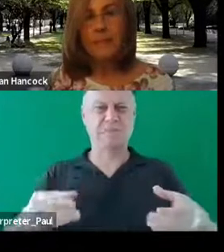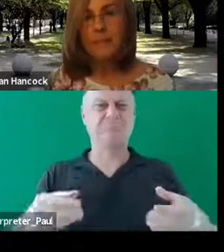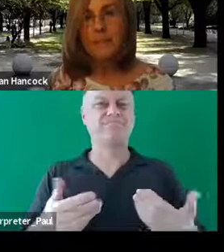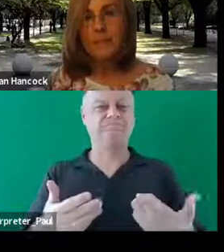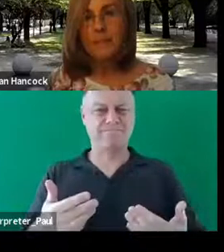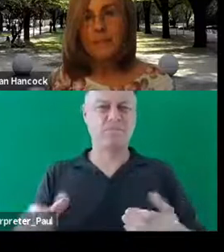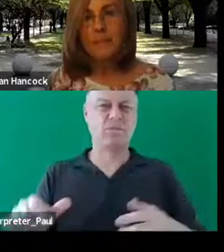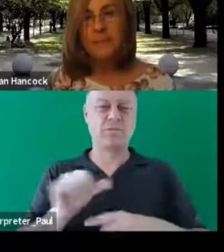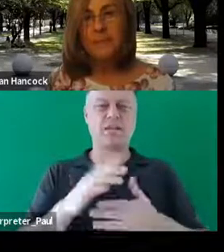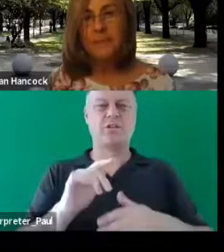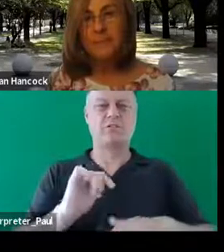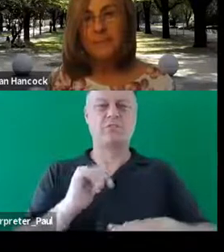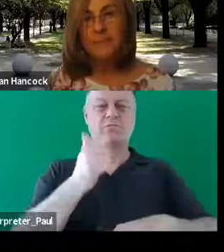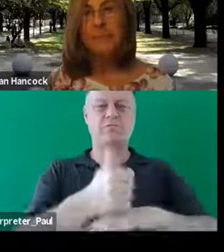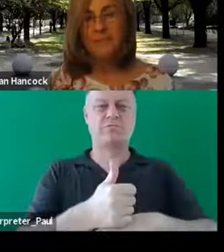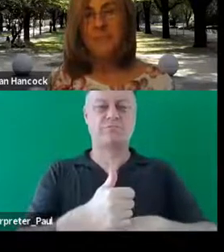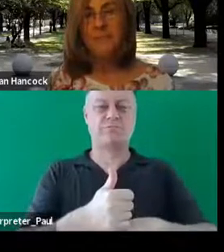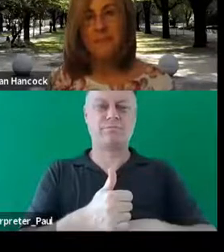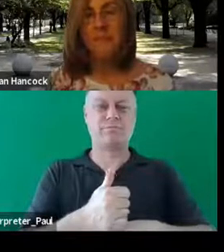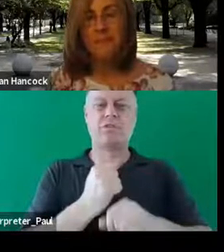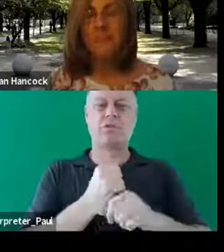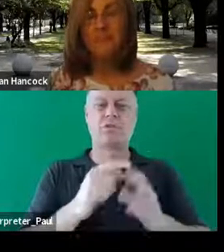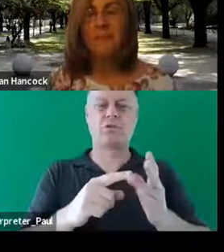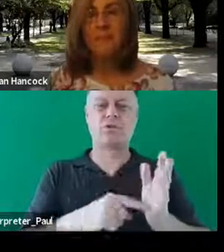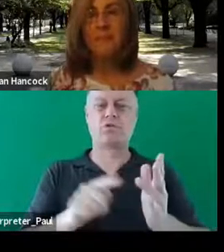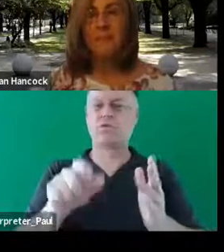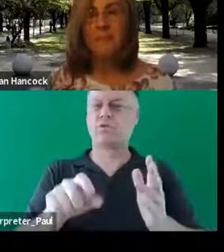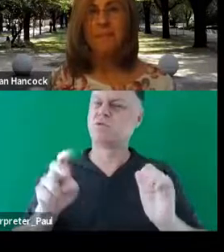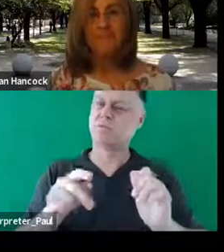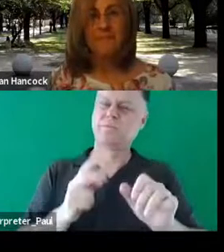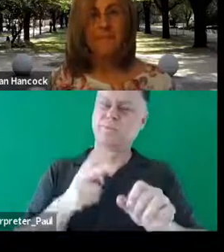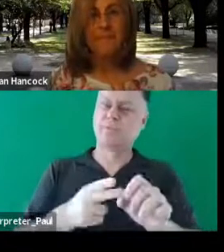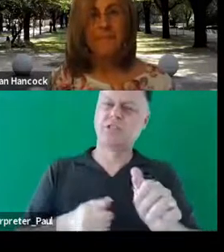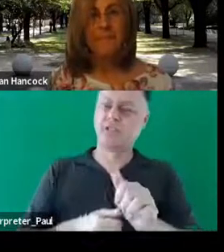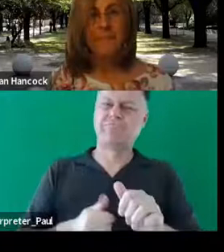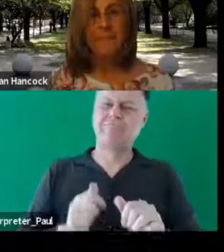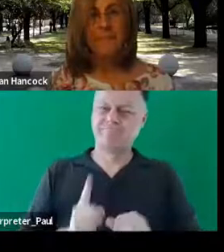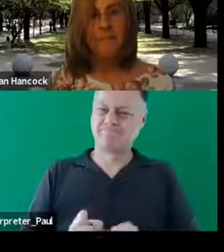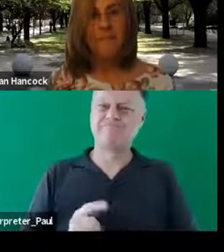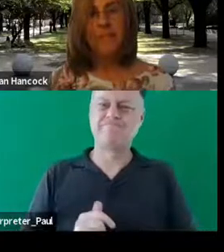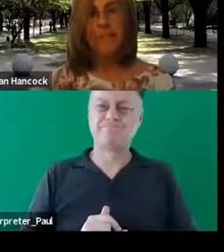introduced that go to person, that participation systems become a go to person. Okay. And,